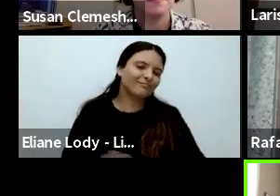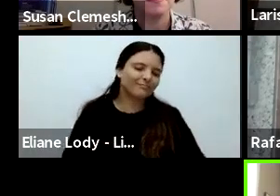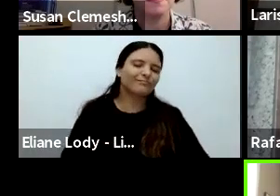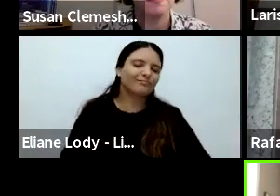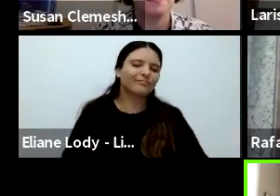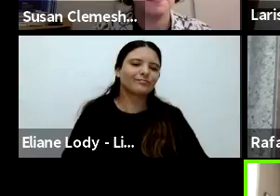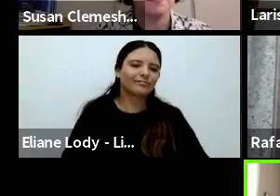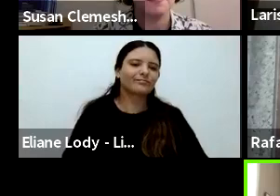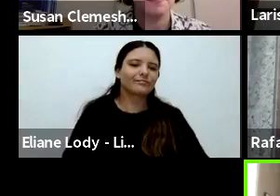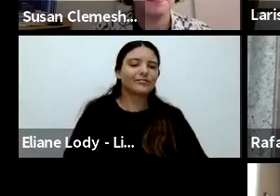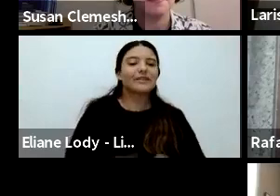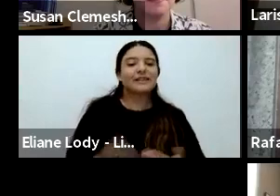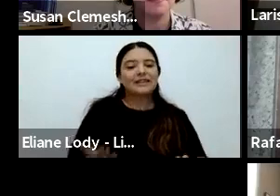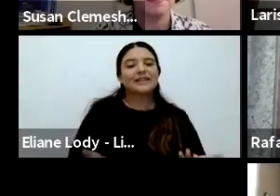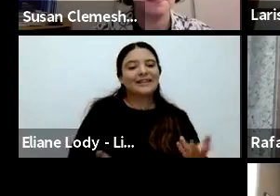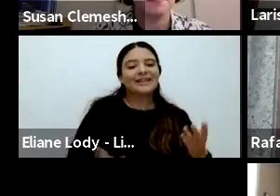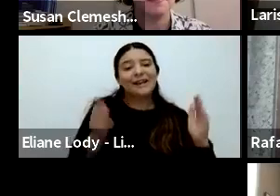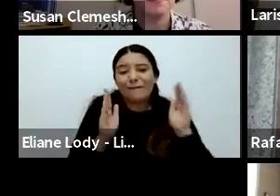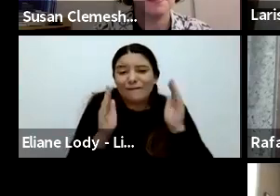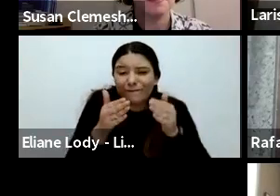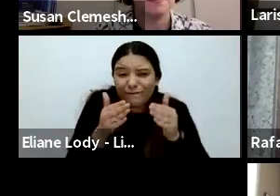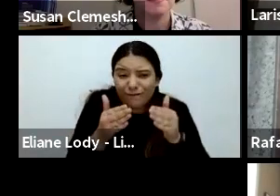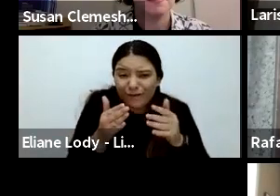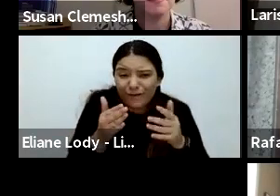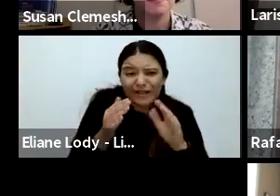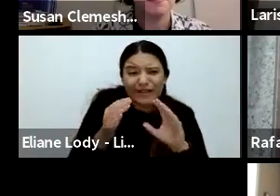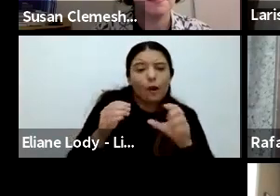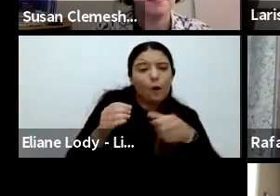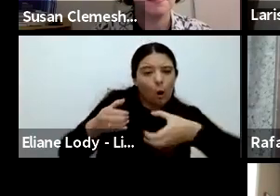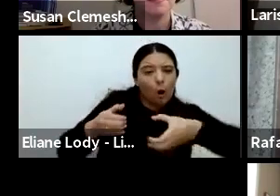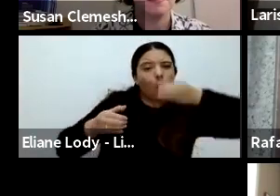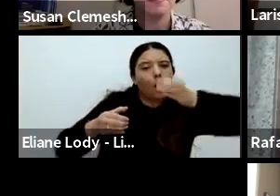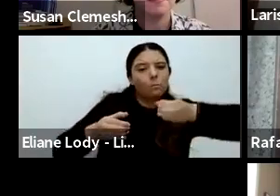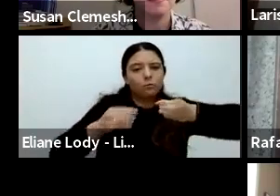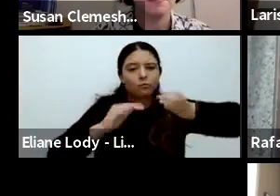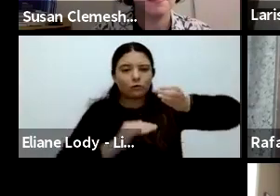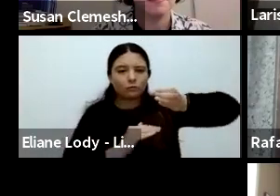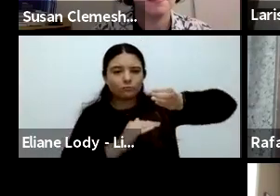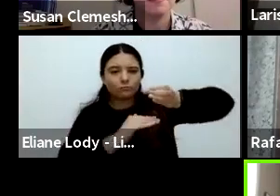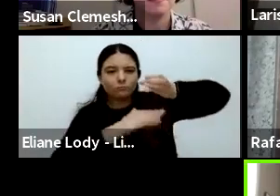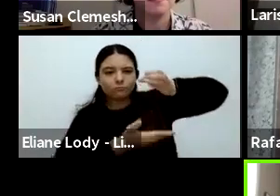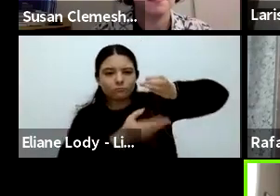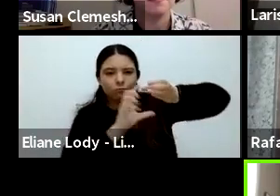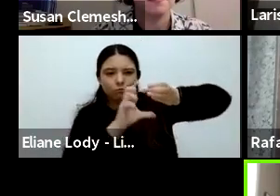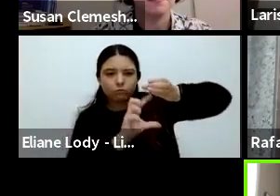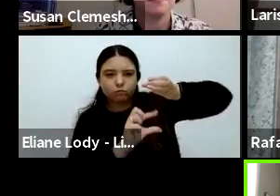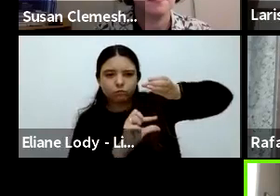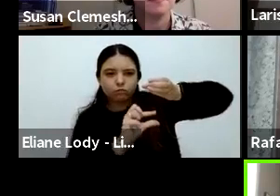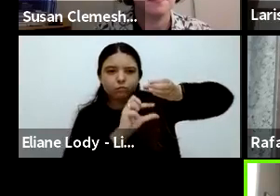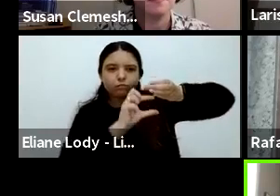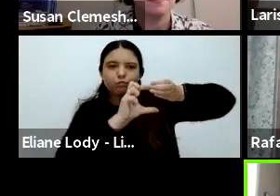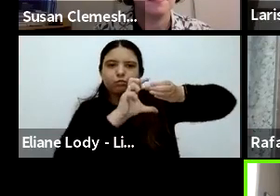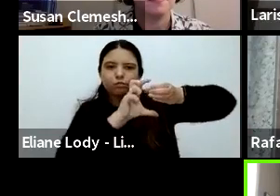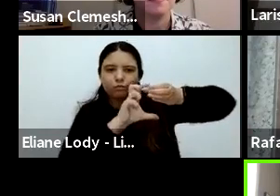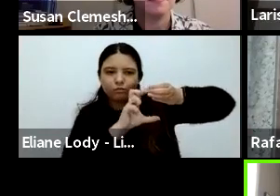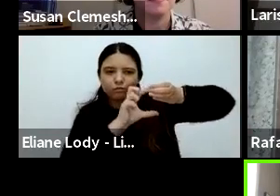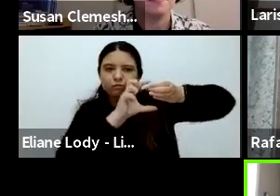I'm not really the last handful here not really the last handful here Peter glass half full. Show.